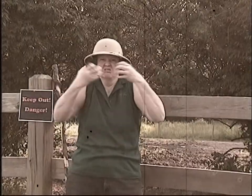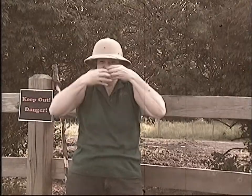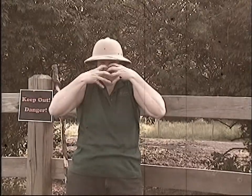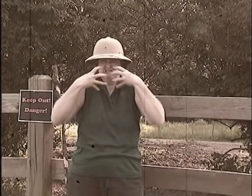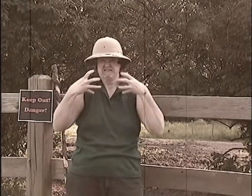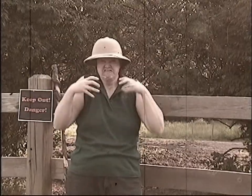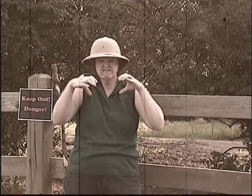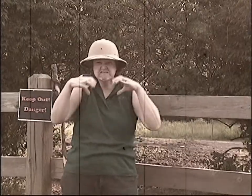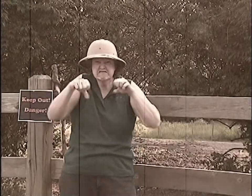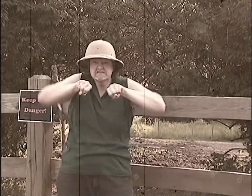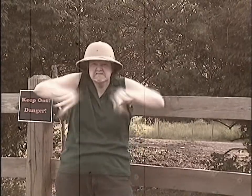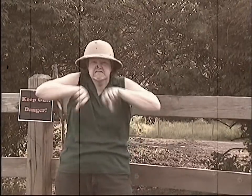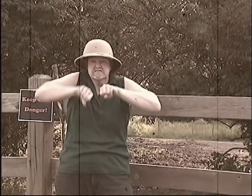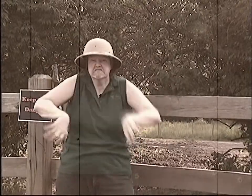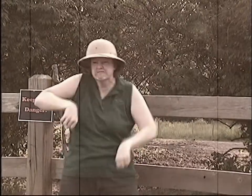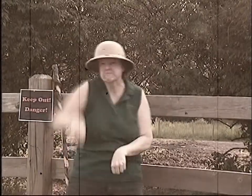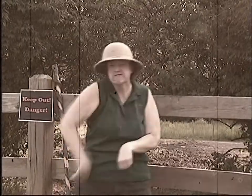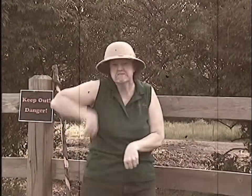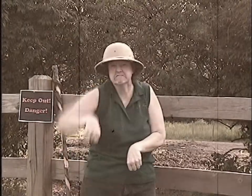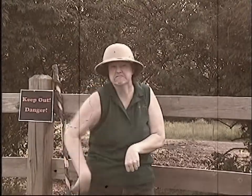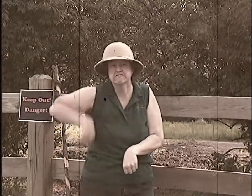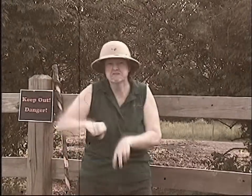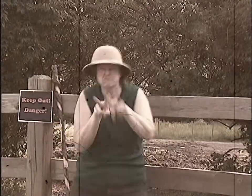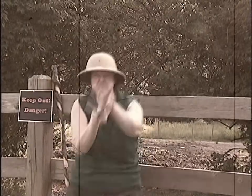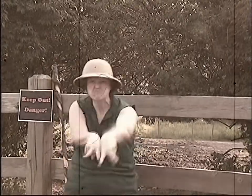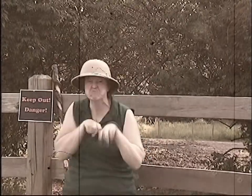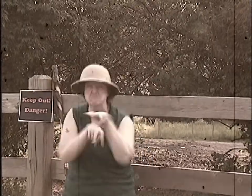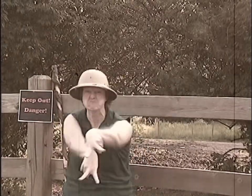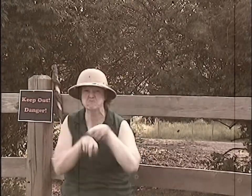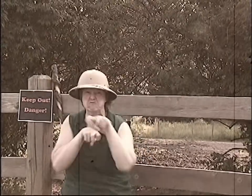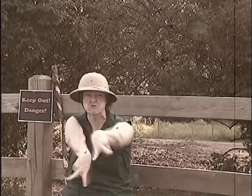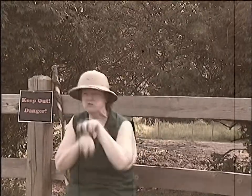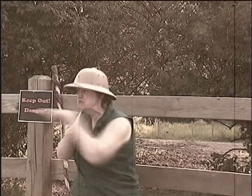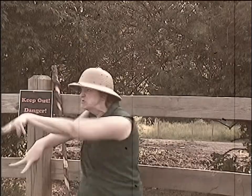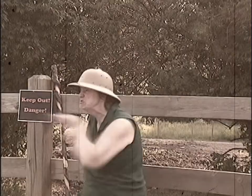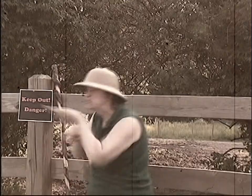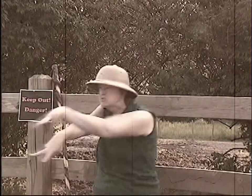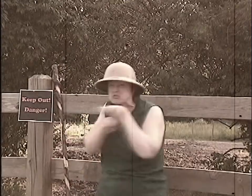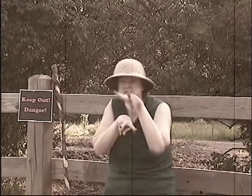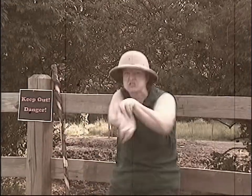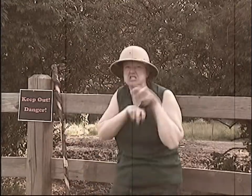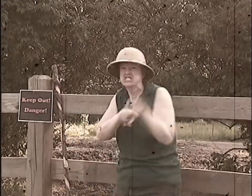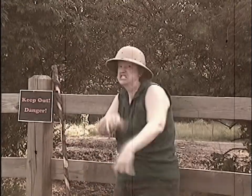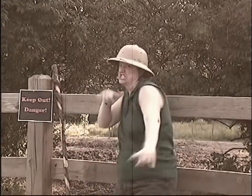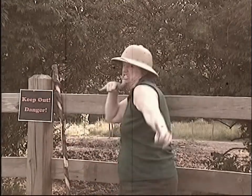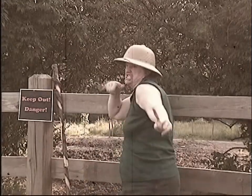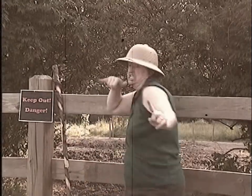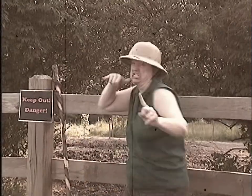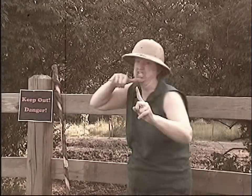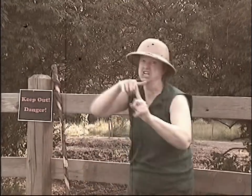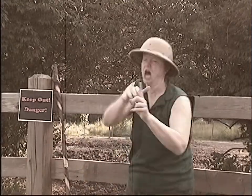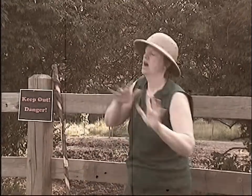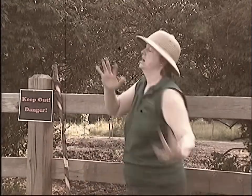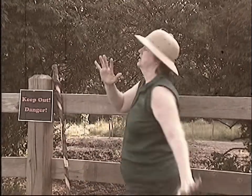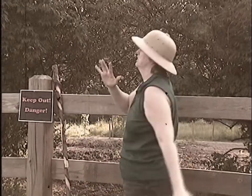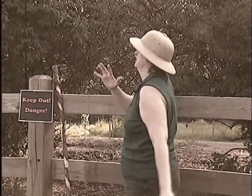YOU WILL . NOW, YOU WANT A NICE BIG DRINK OF WATER? HMM?